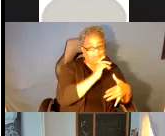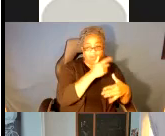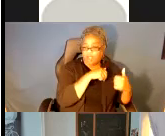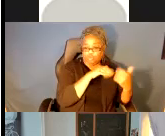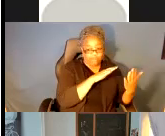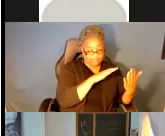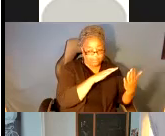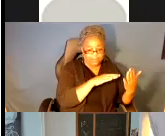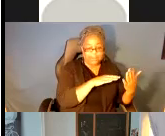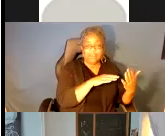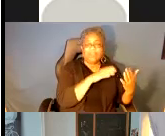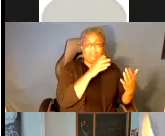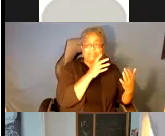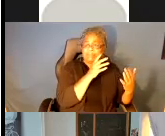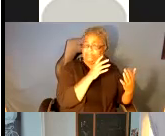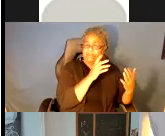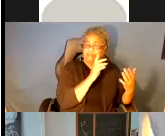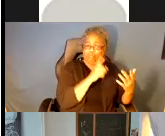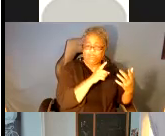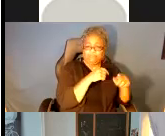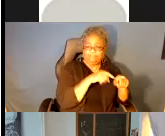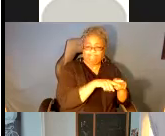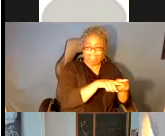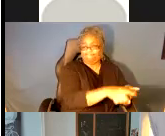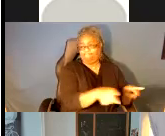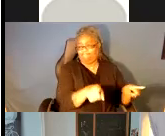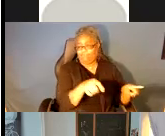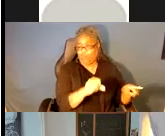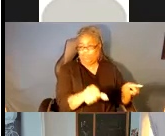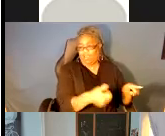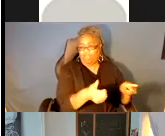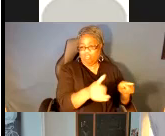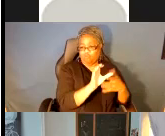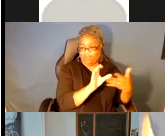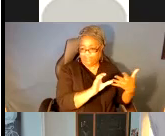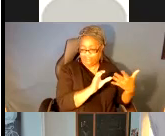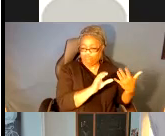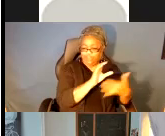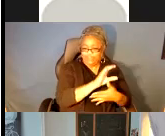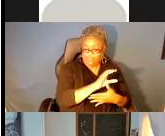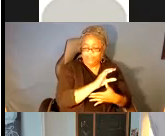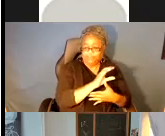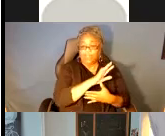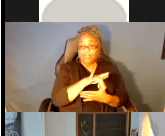or is significantly misaligned with other criteria. In the middle, a three,